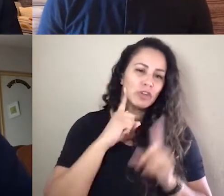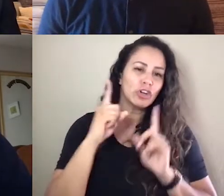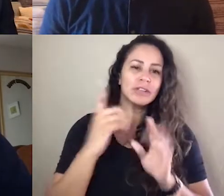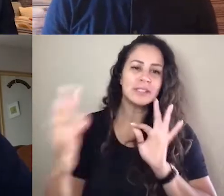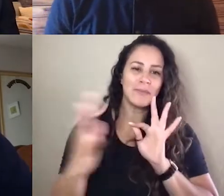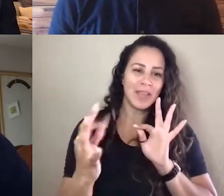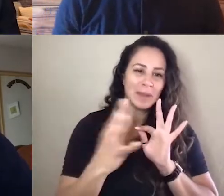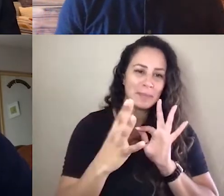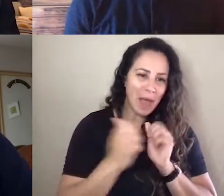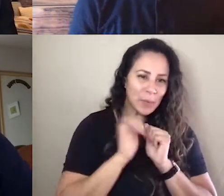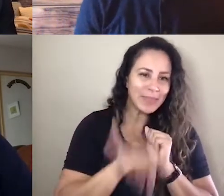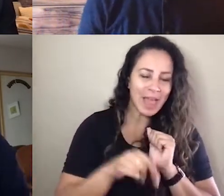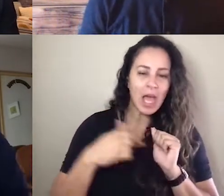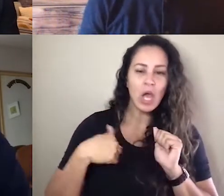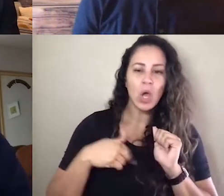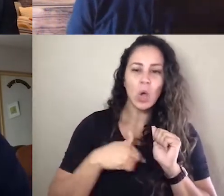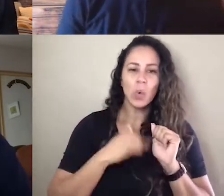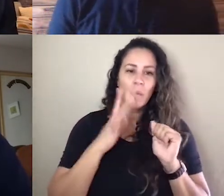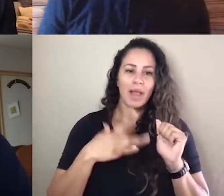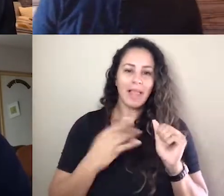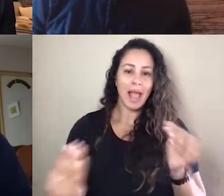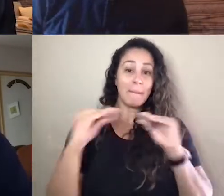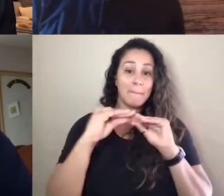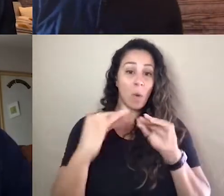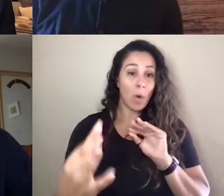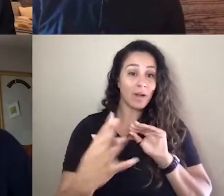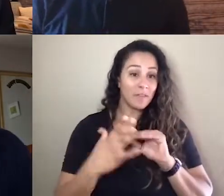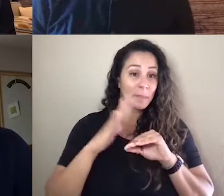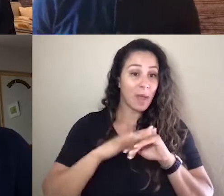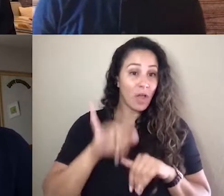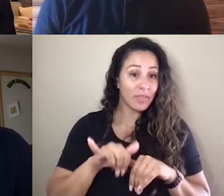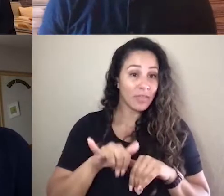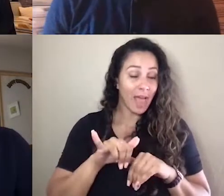WE STILL WOULD LIKE MORE FEEDBACK ON IT FROM OUR